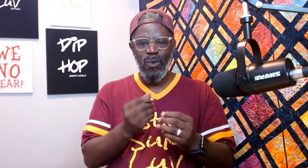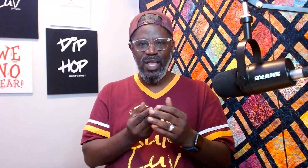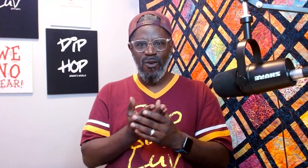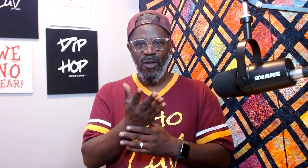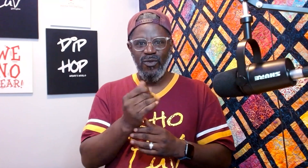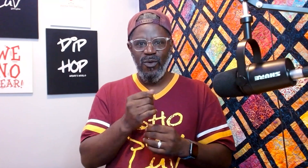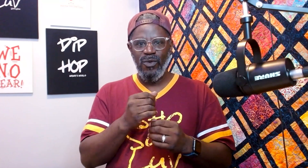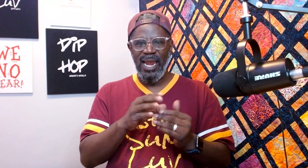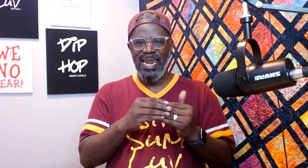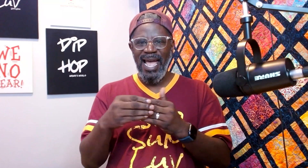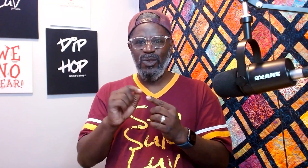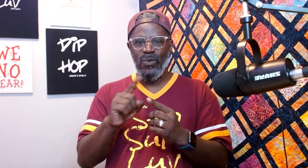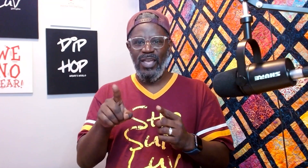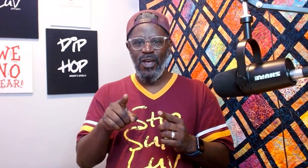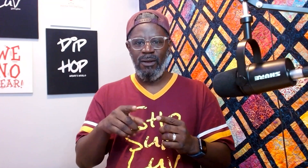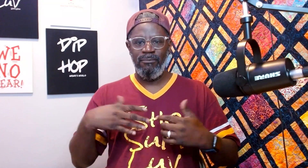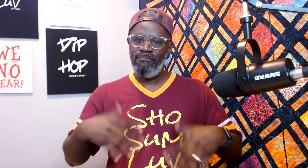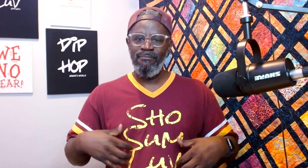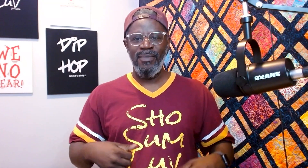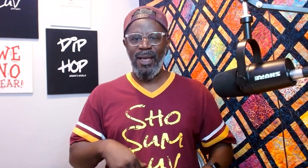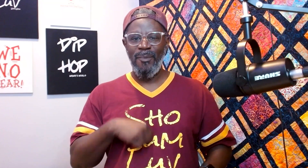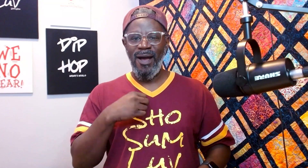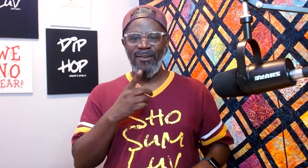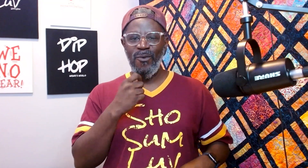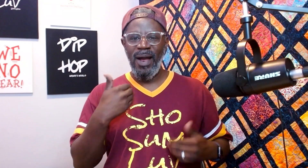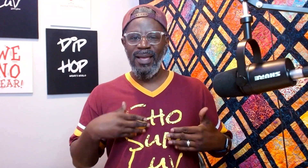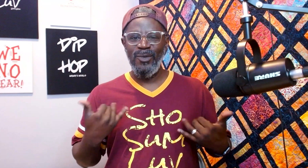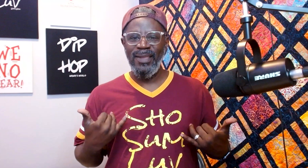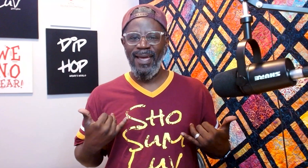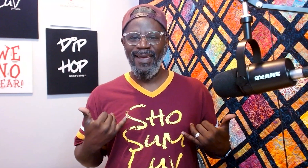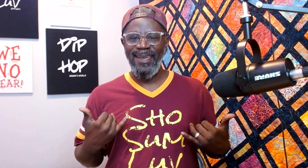what they've gone through led to their vibe of, I'm proud of who I am today.